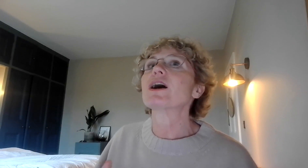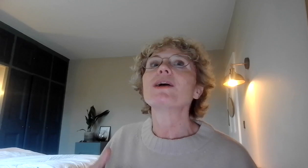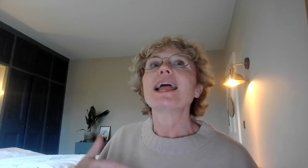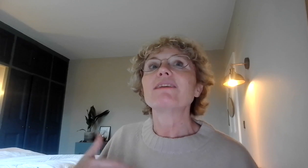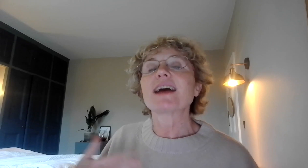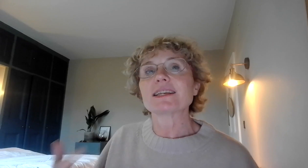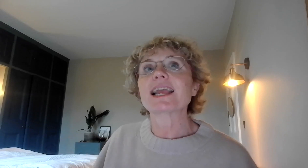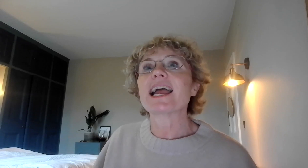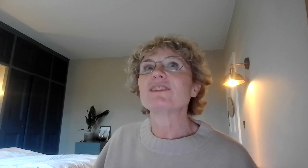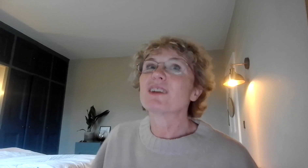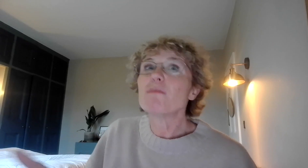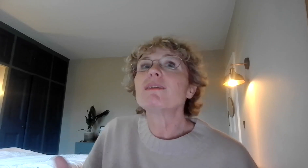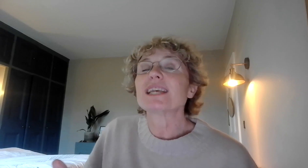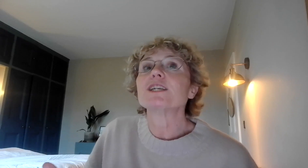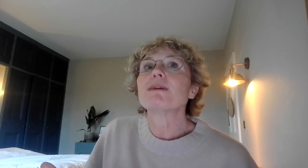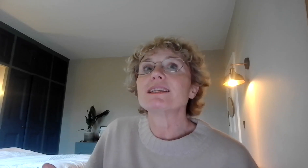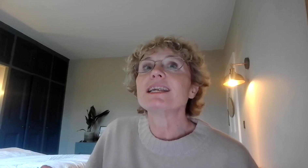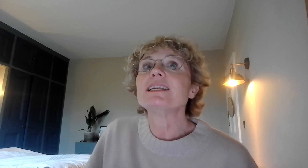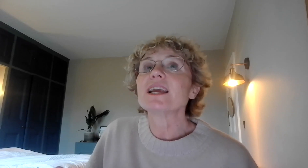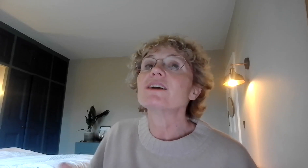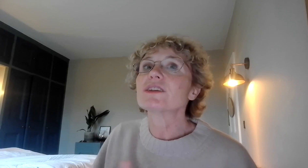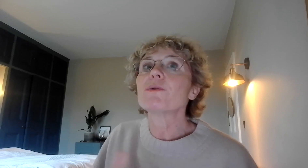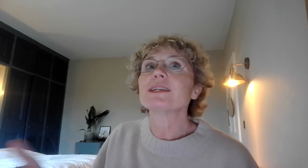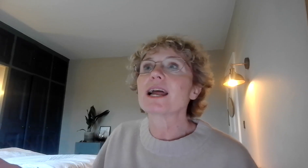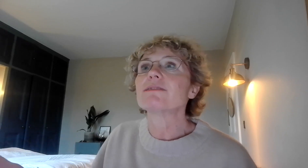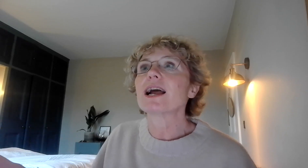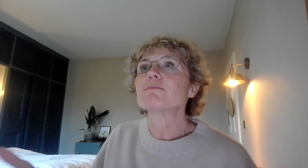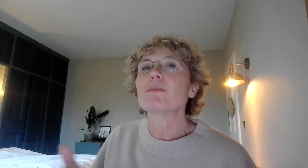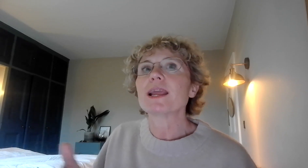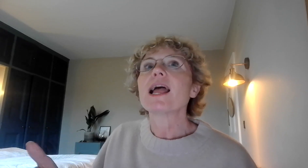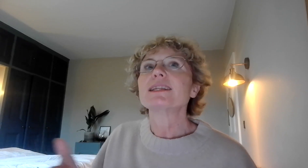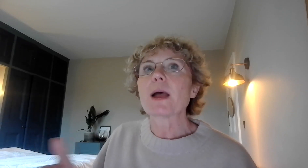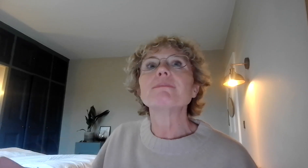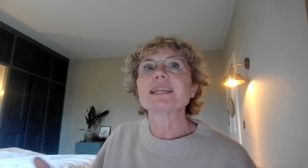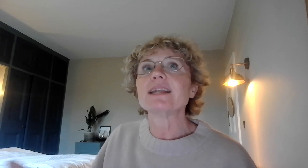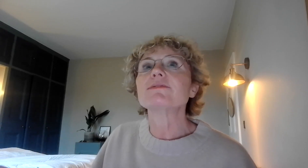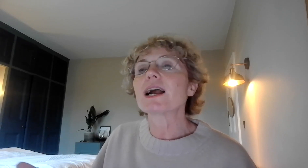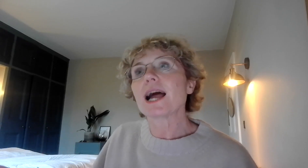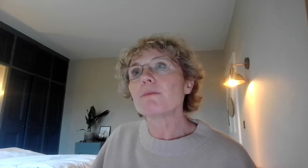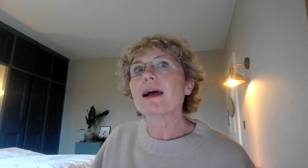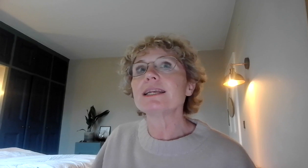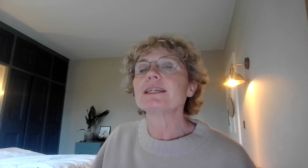So, if that's the case, the company is actually based in India. So, kind of 10% of our client base